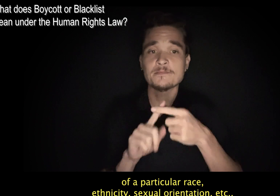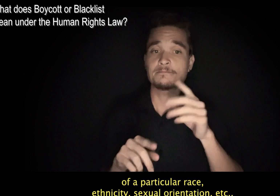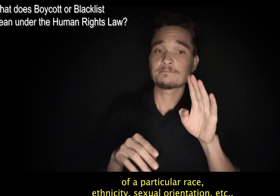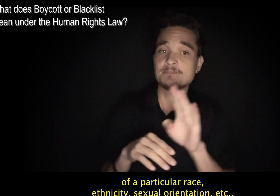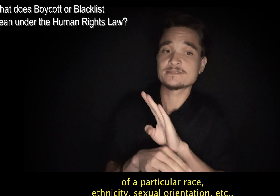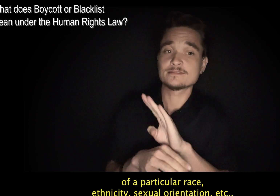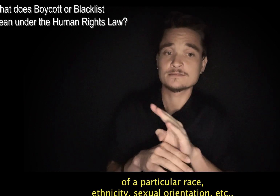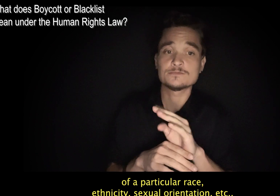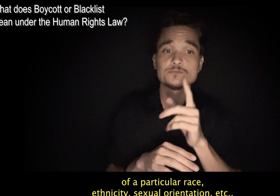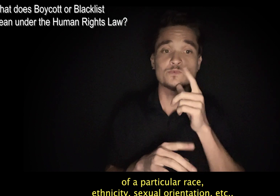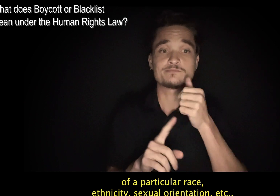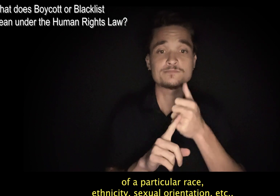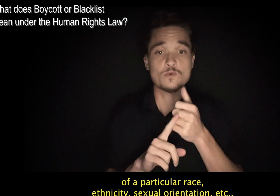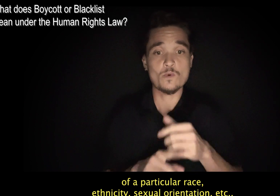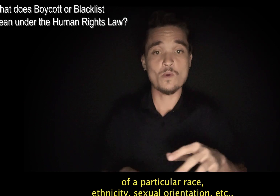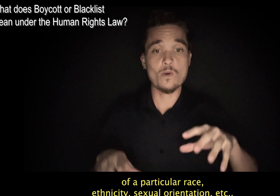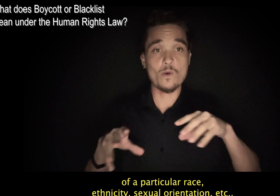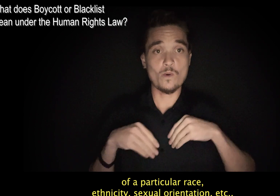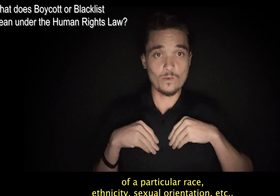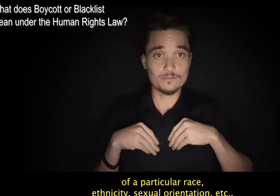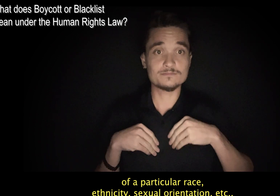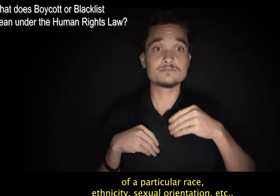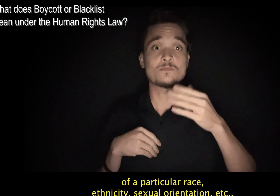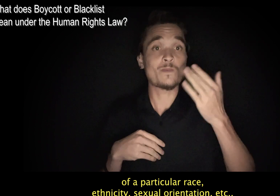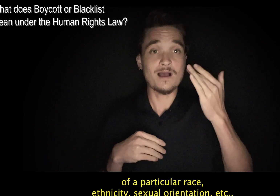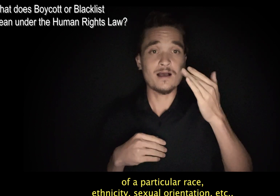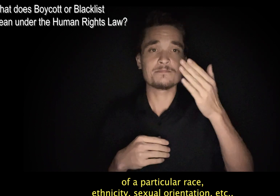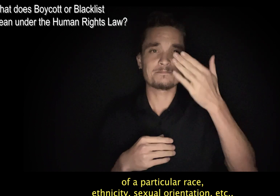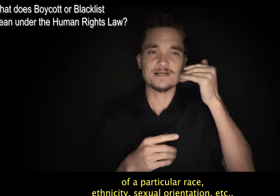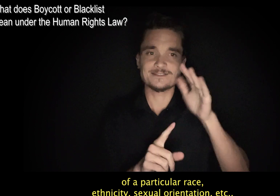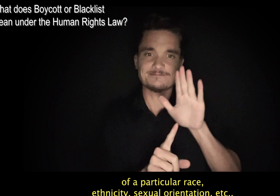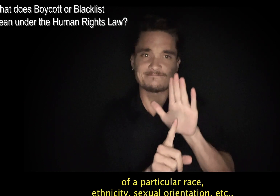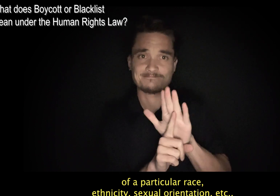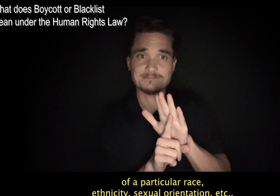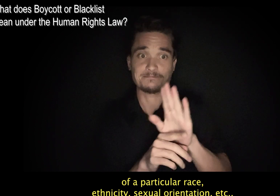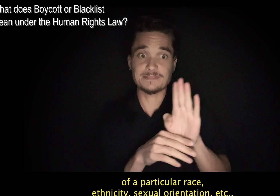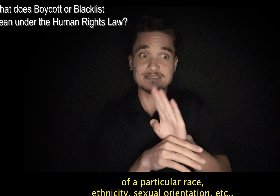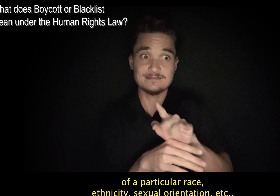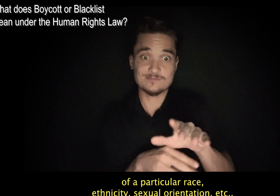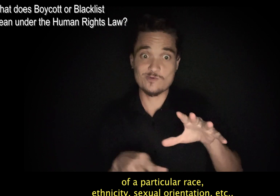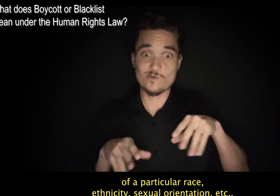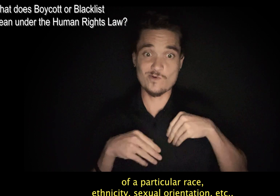of a particular race, ethnicity, sexual orientation, etc..